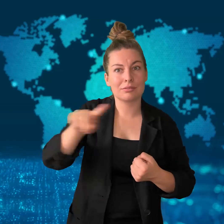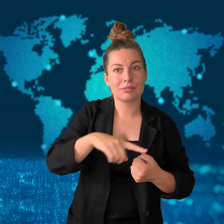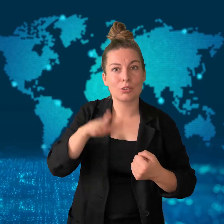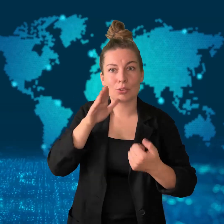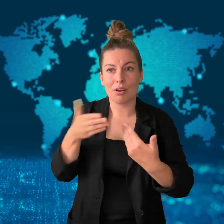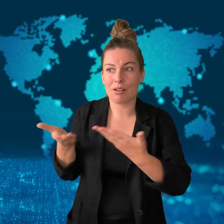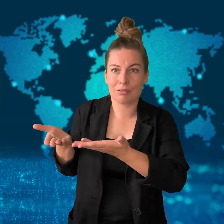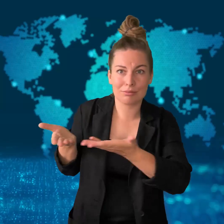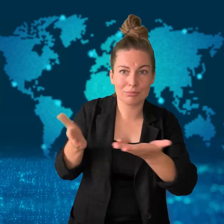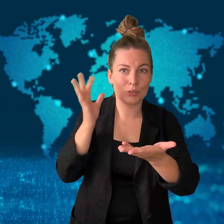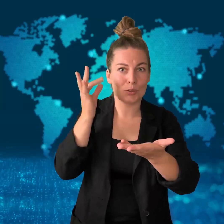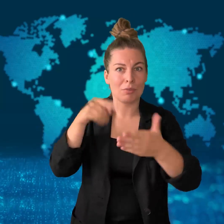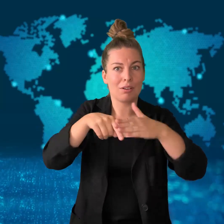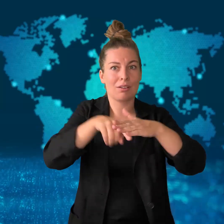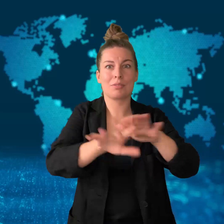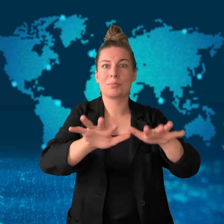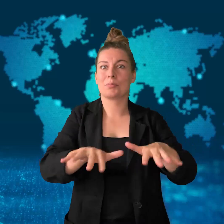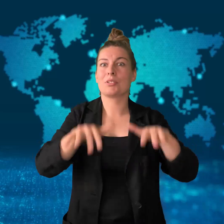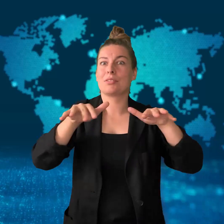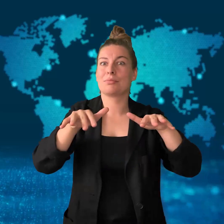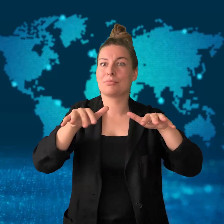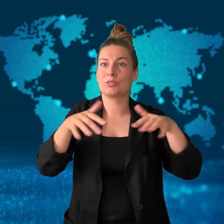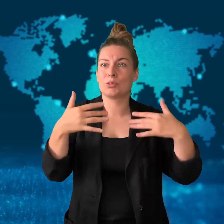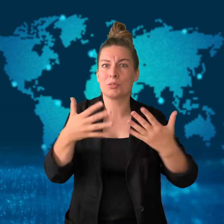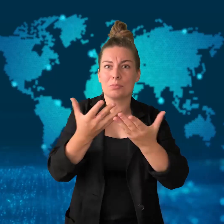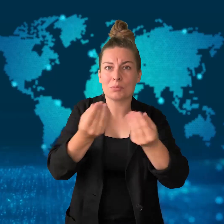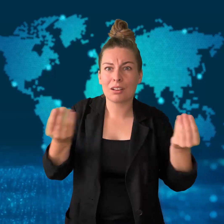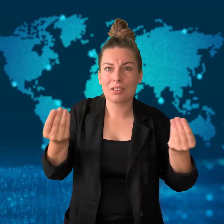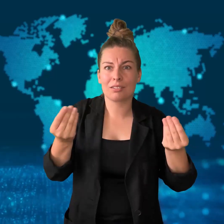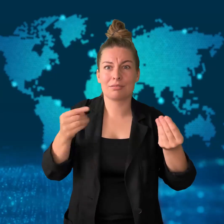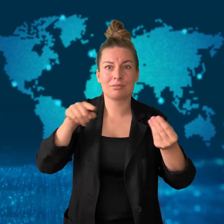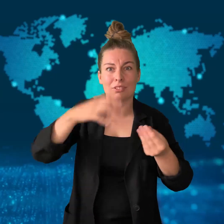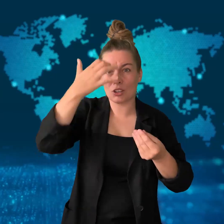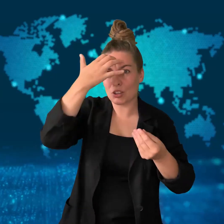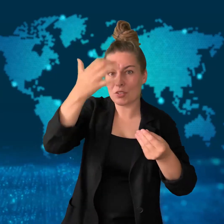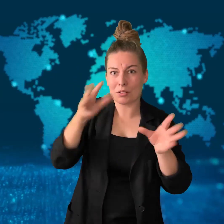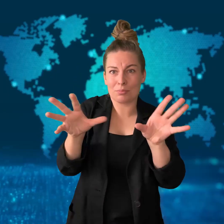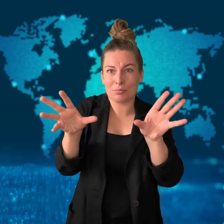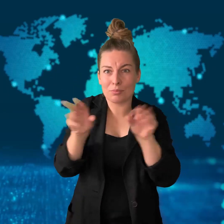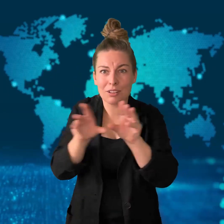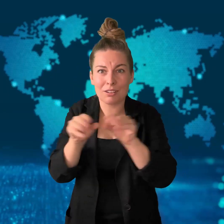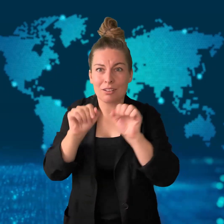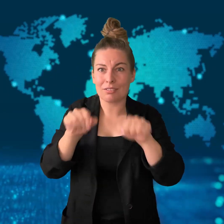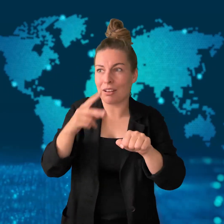India's lower house seats will be reserved for women.